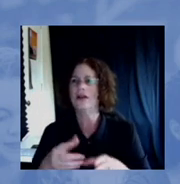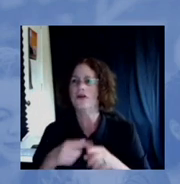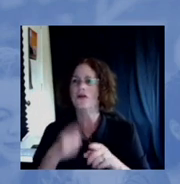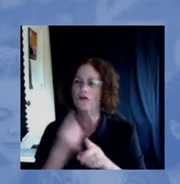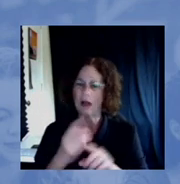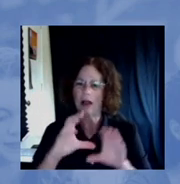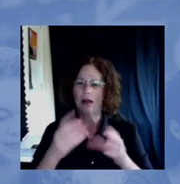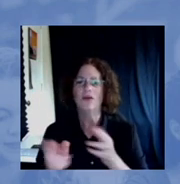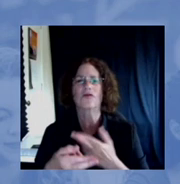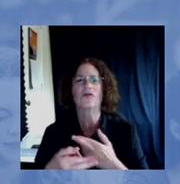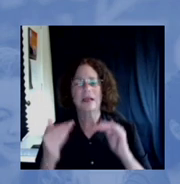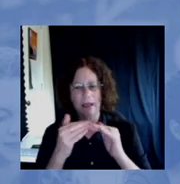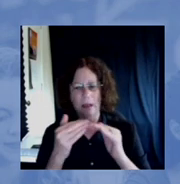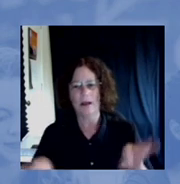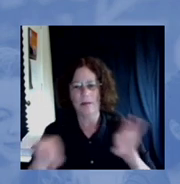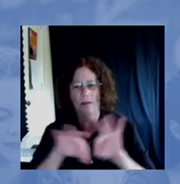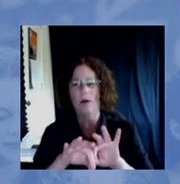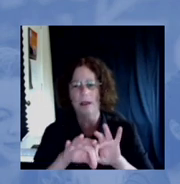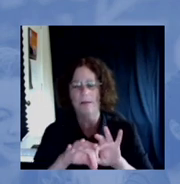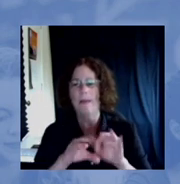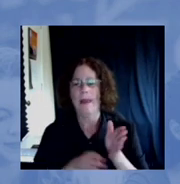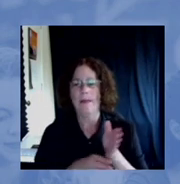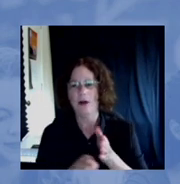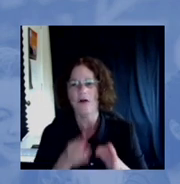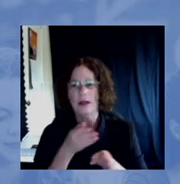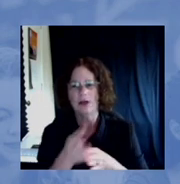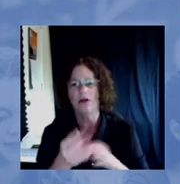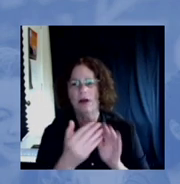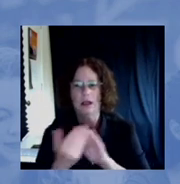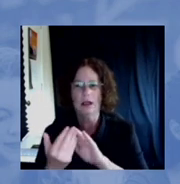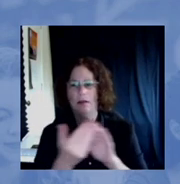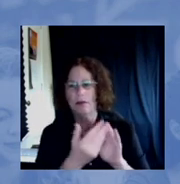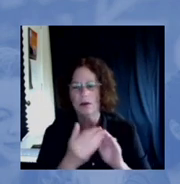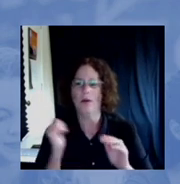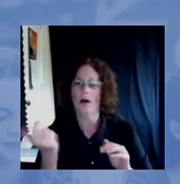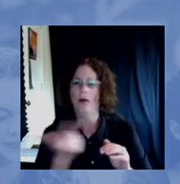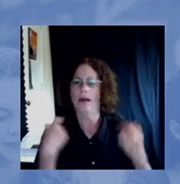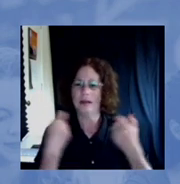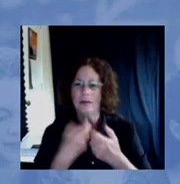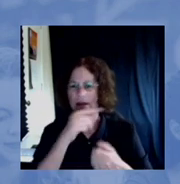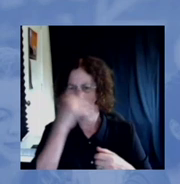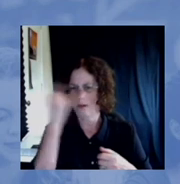IN A MINORITY MAJORITY COMMUNITY WHERE WE'RE ALL HISPANIC AND BLACK BY AND LARGE, WE ARE